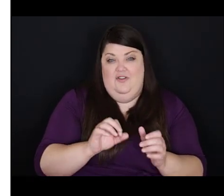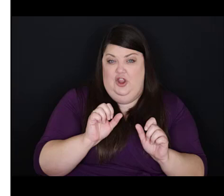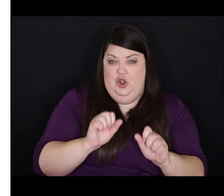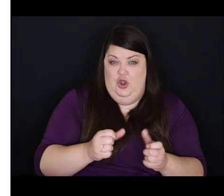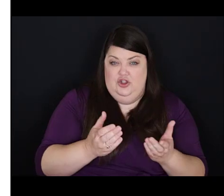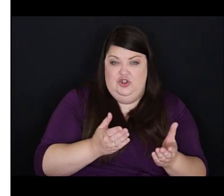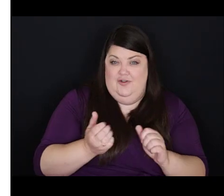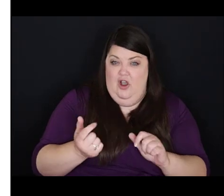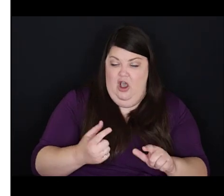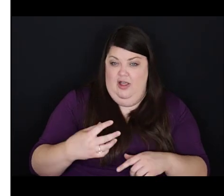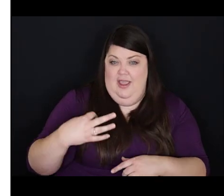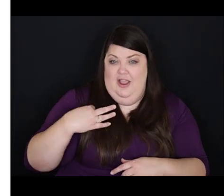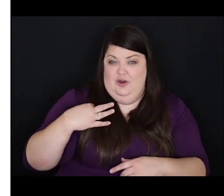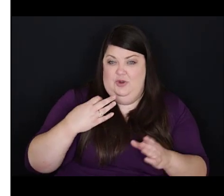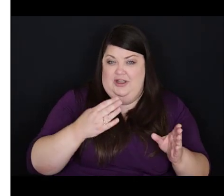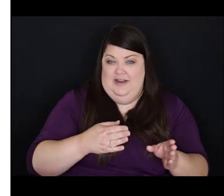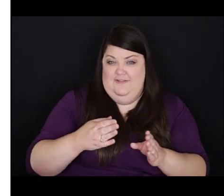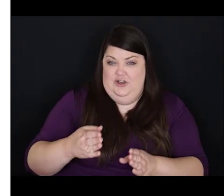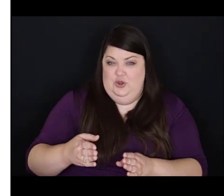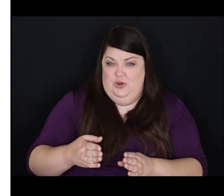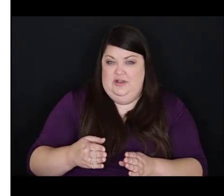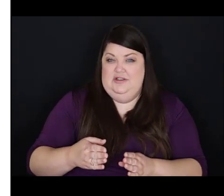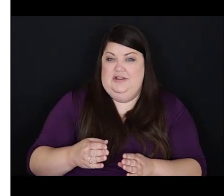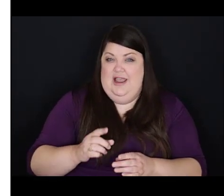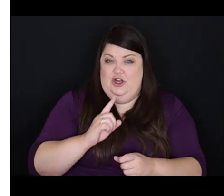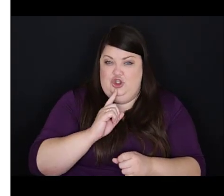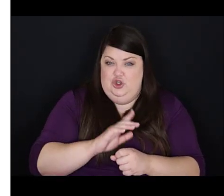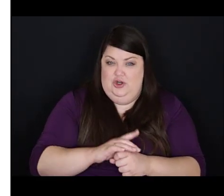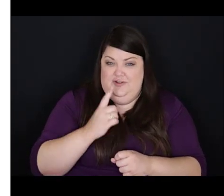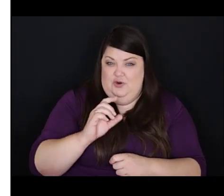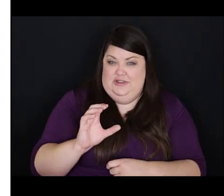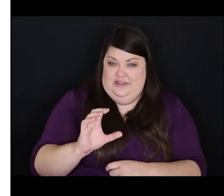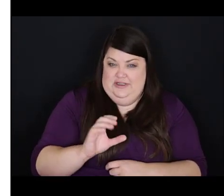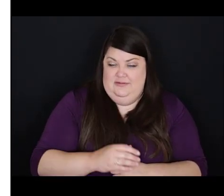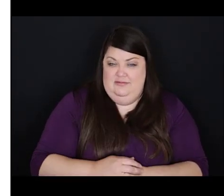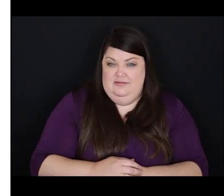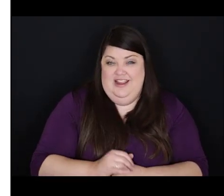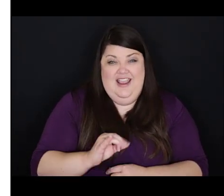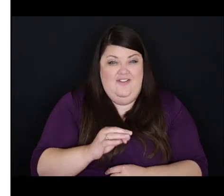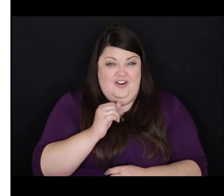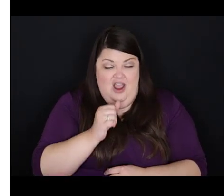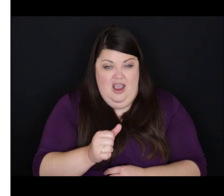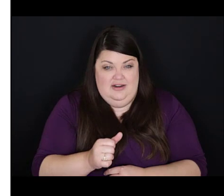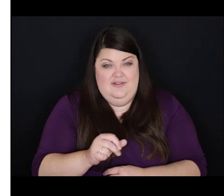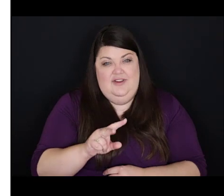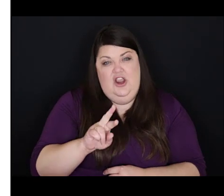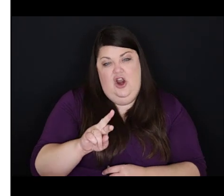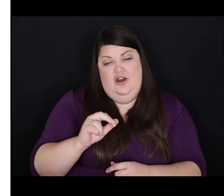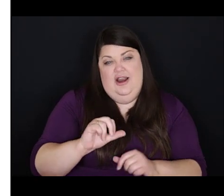all eligible individuals at Assurance 4(c) and if not, the VR agency would identify and